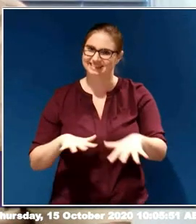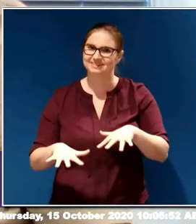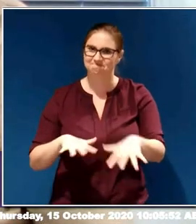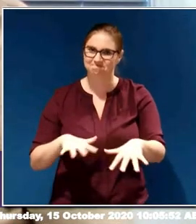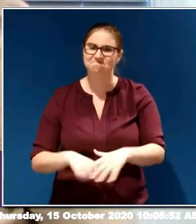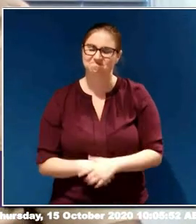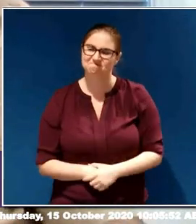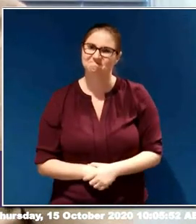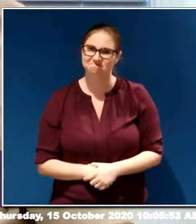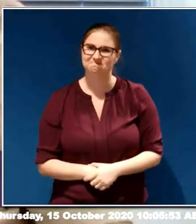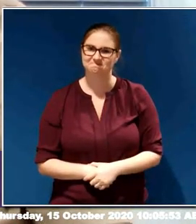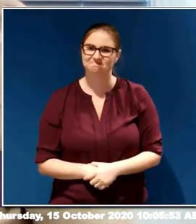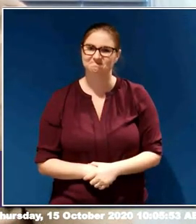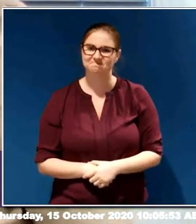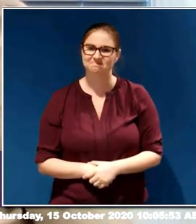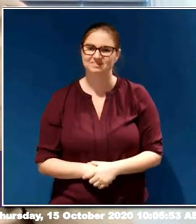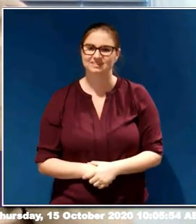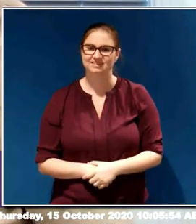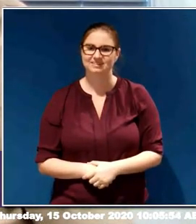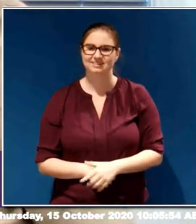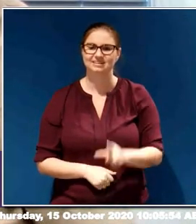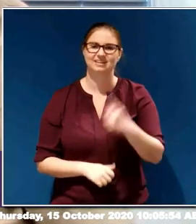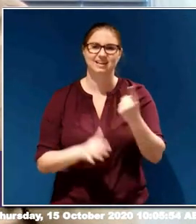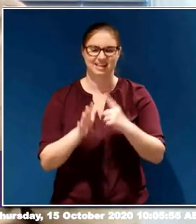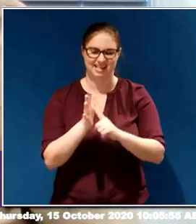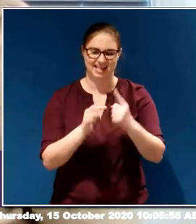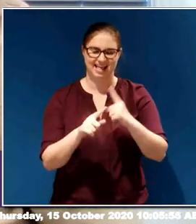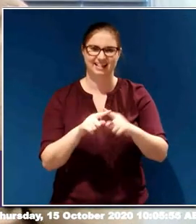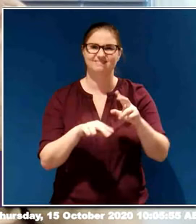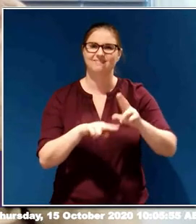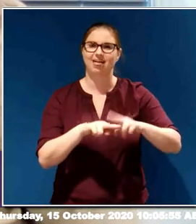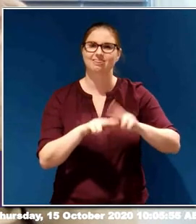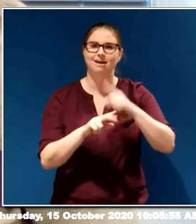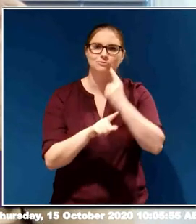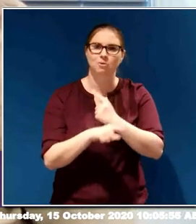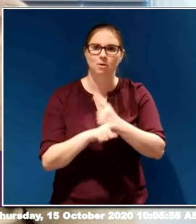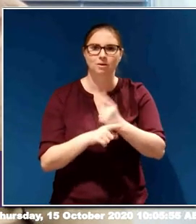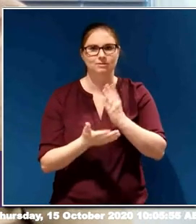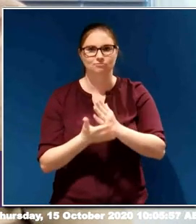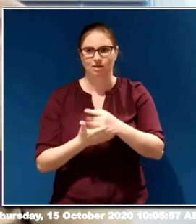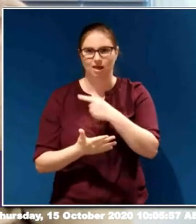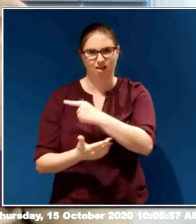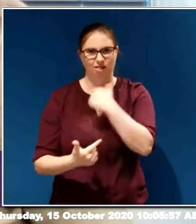A full-on daredevil. Yeah. He's the one that always had to get on the scooters, jump jumps,